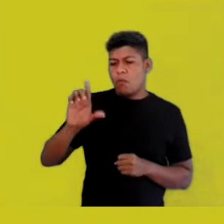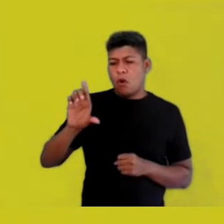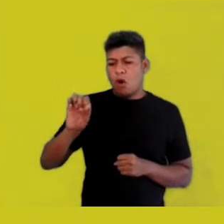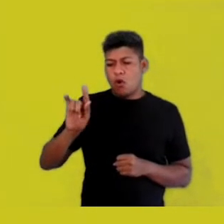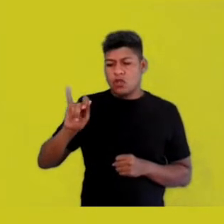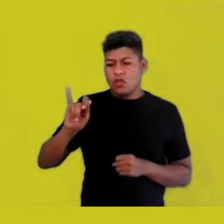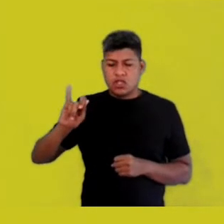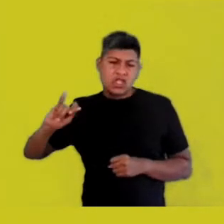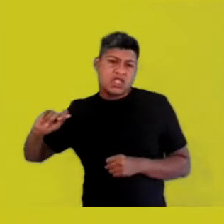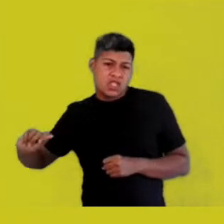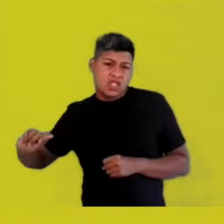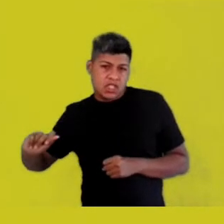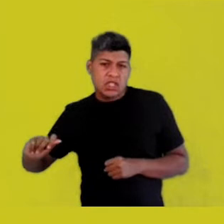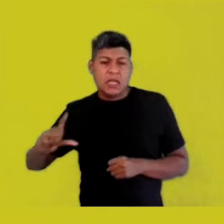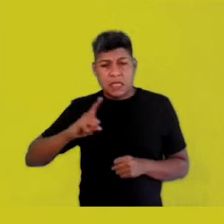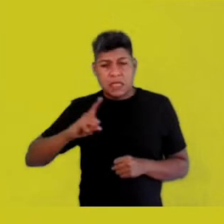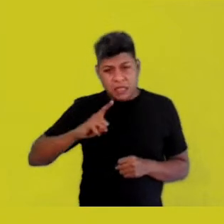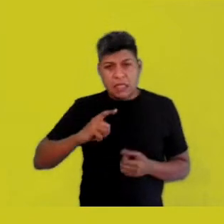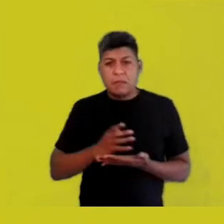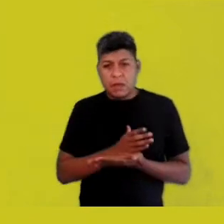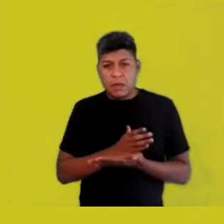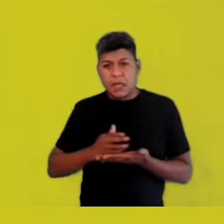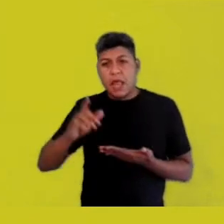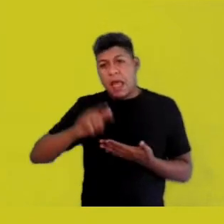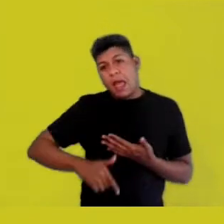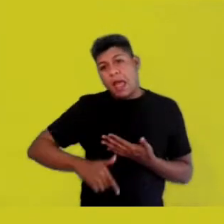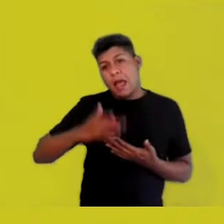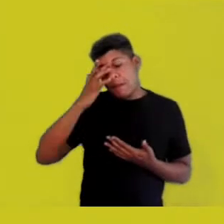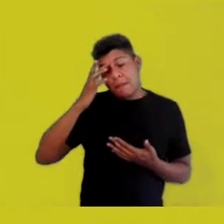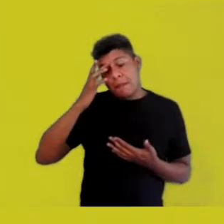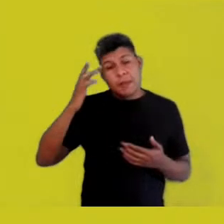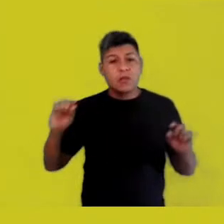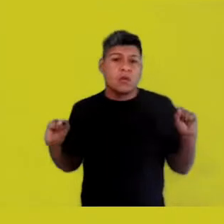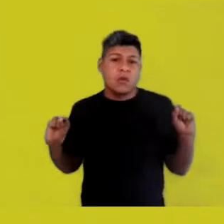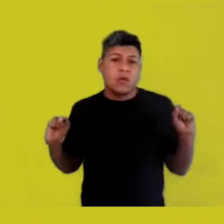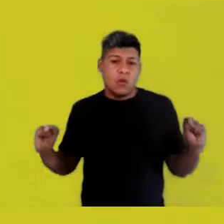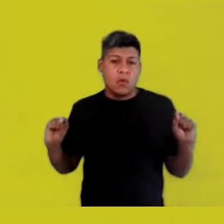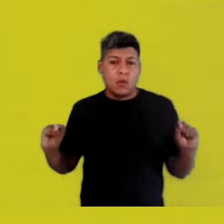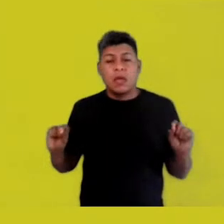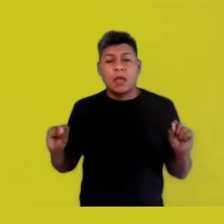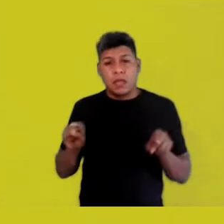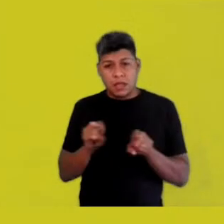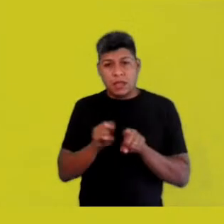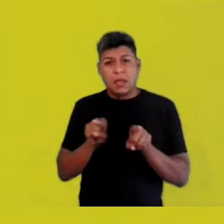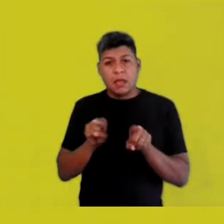somehow he was someone who has also helped us